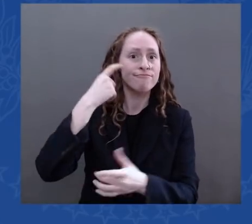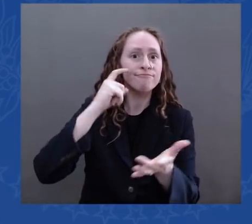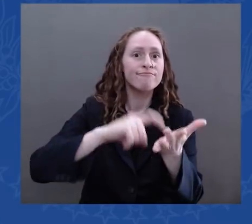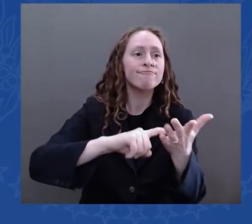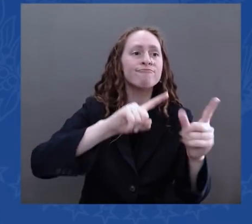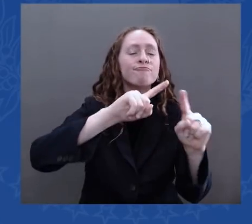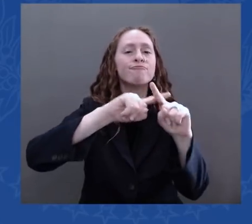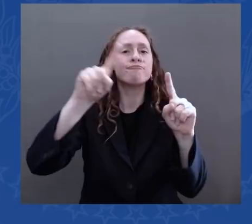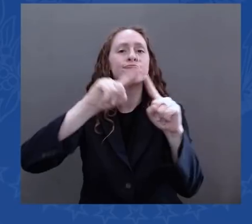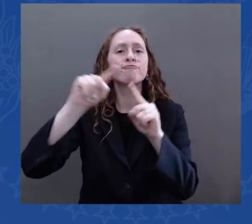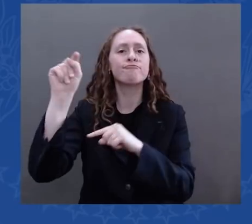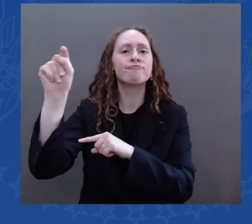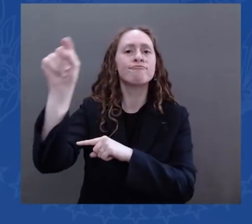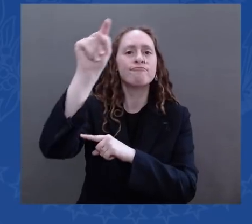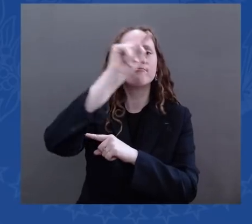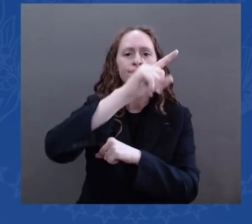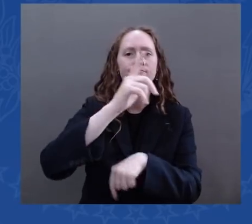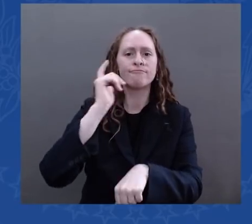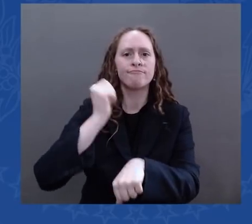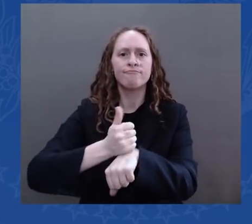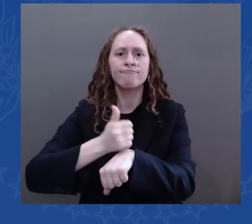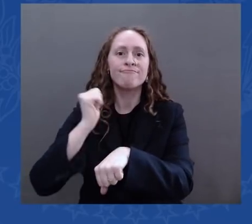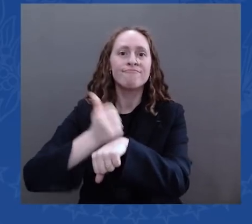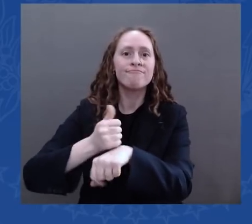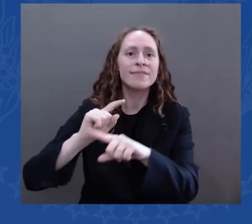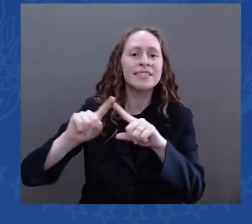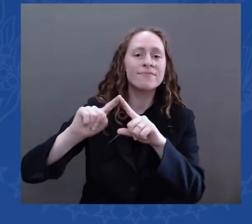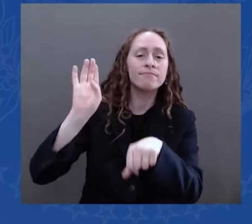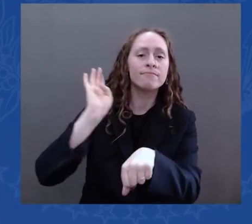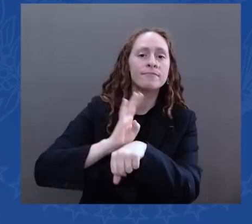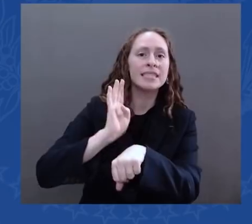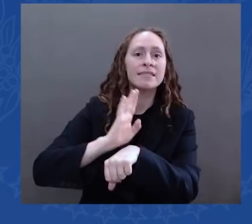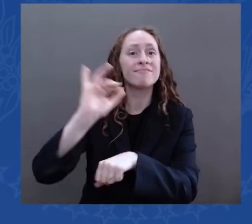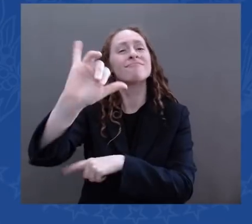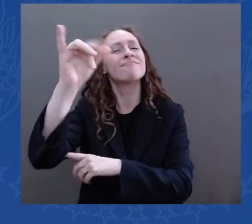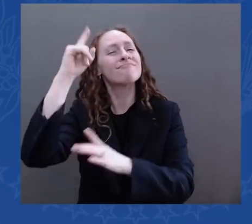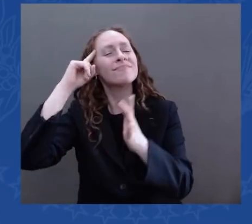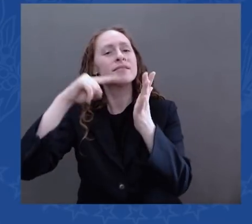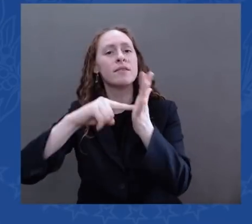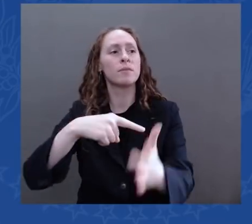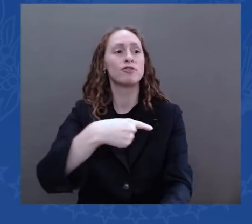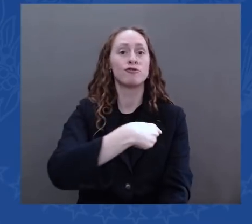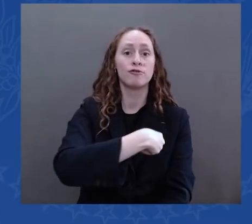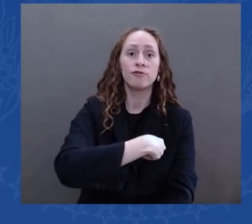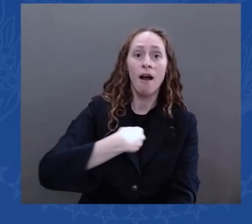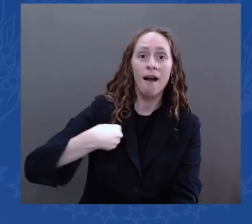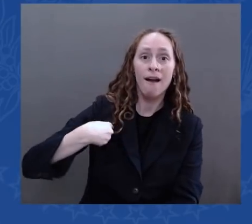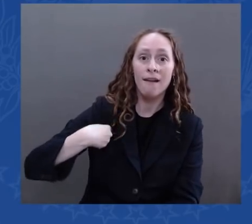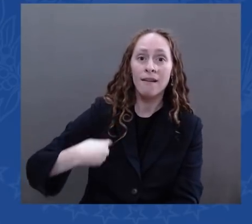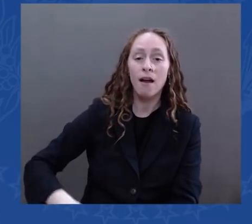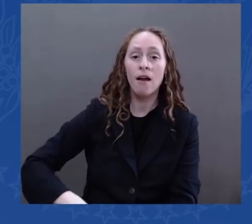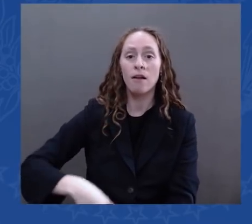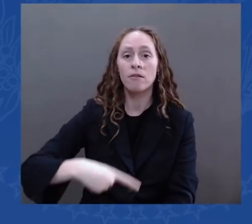which are going to require investments to make things like space and cyber and other advanced capabilities, incl- -- including hypersonics.